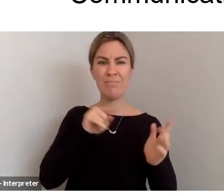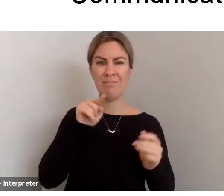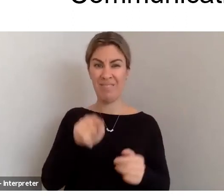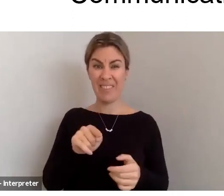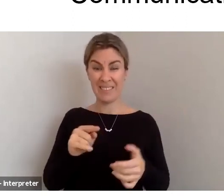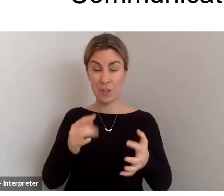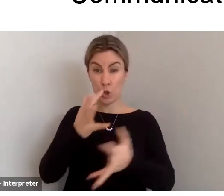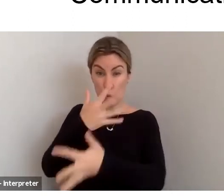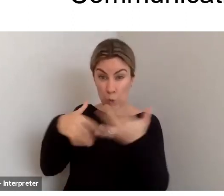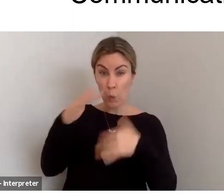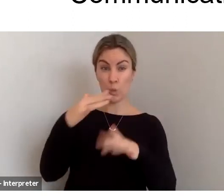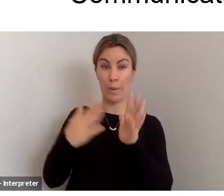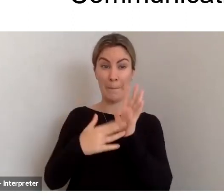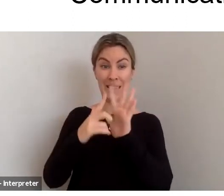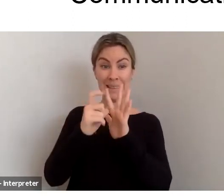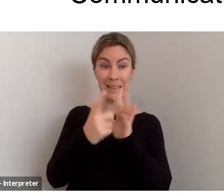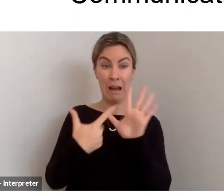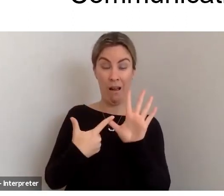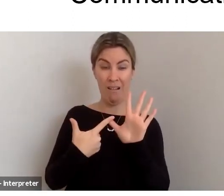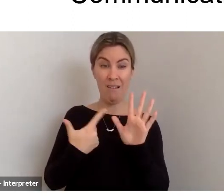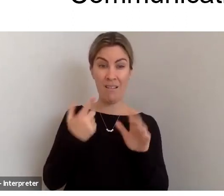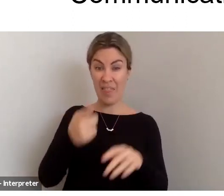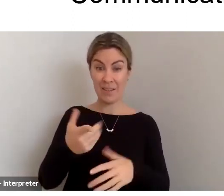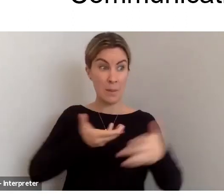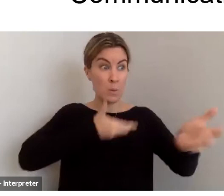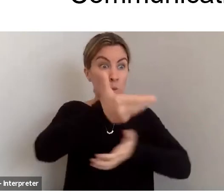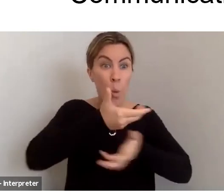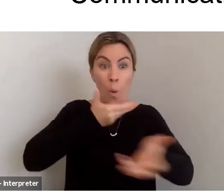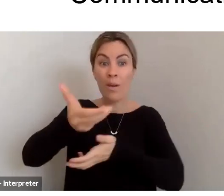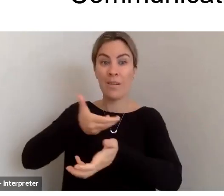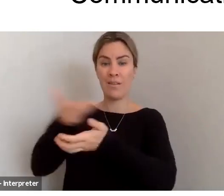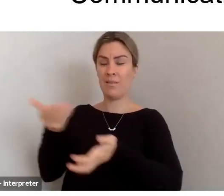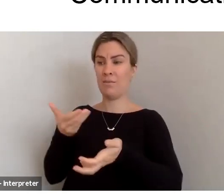to people, sharing information, connecting with the community.